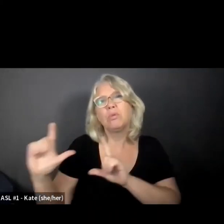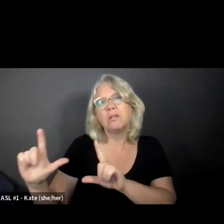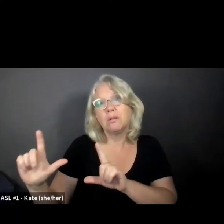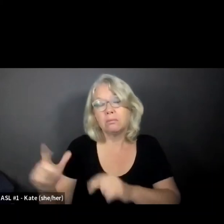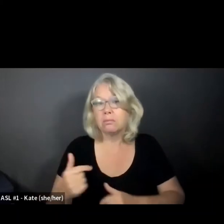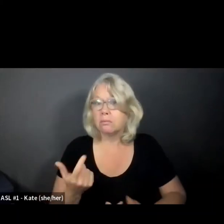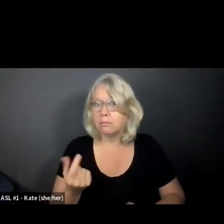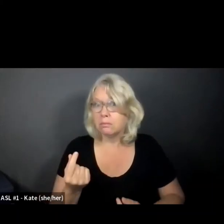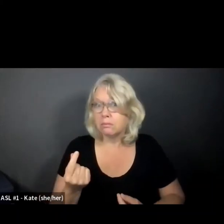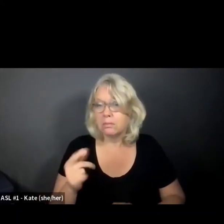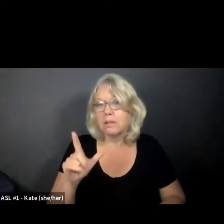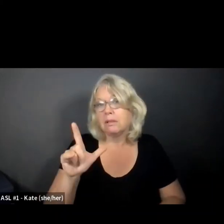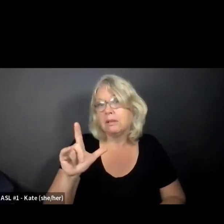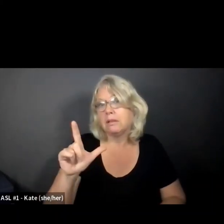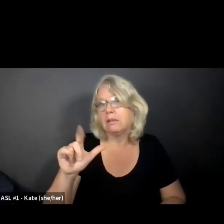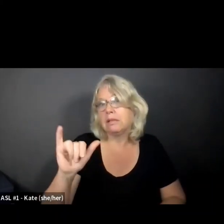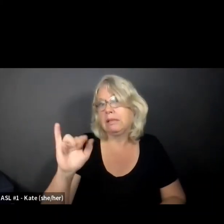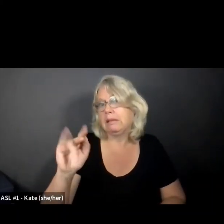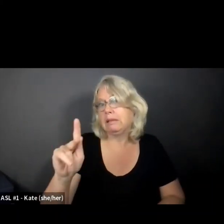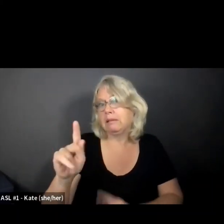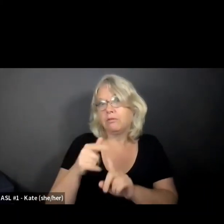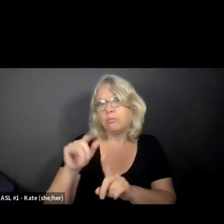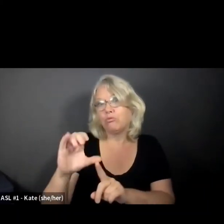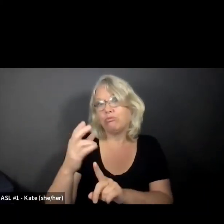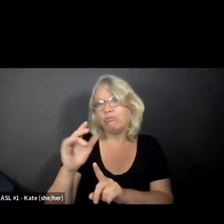IN THE CHAT BOX.